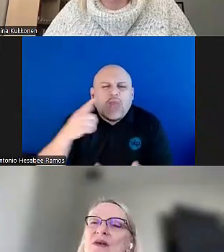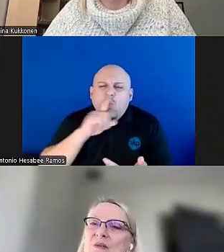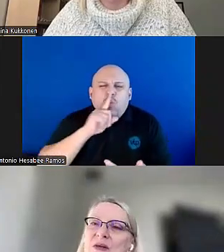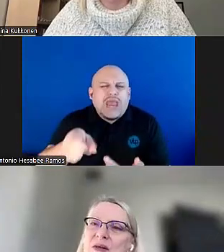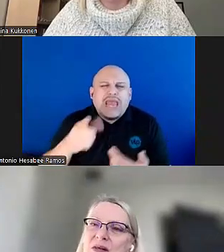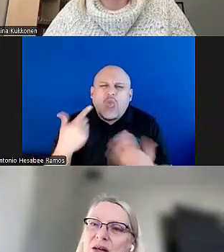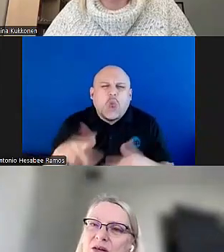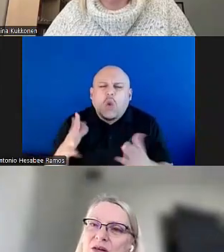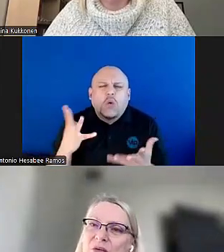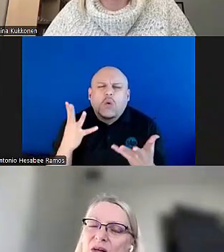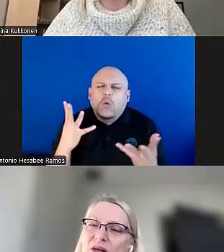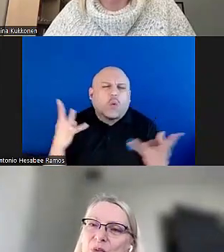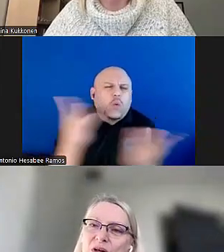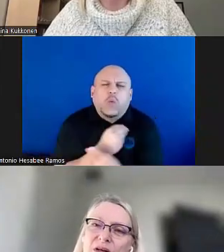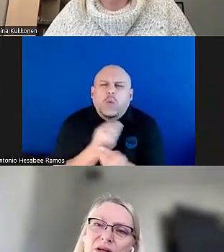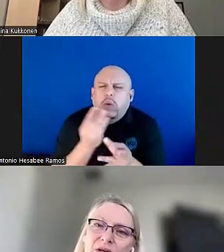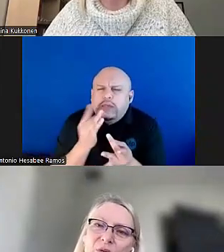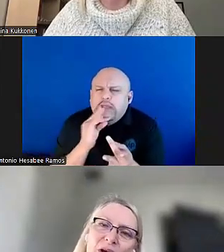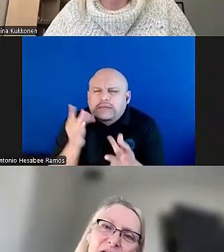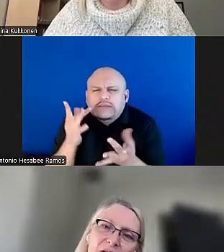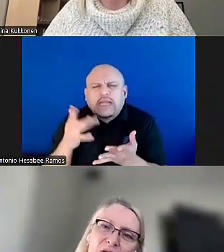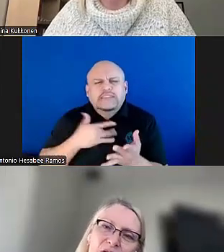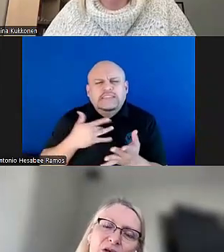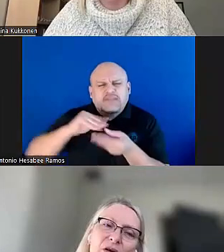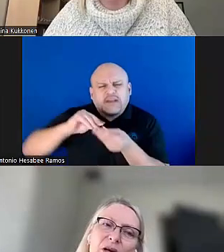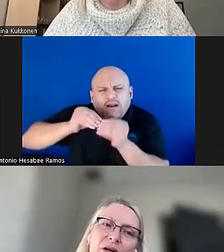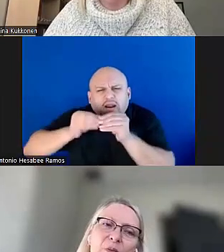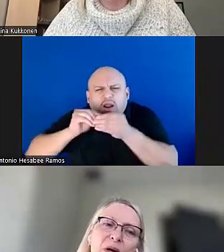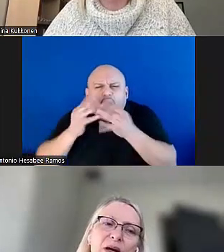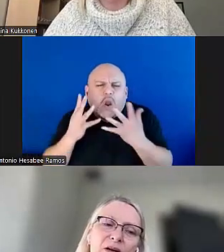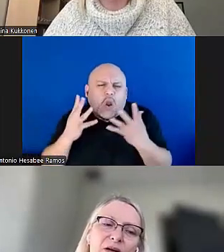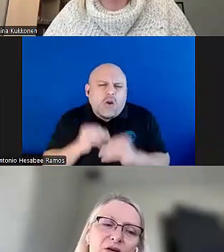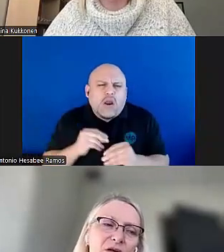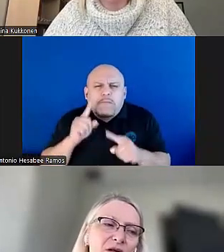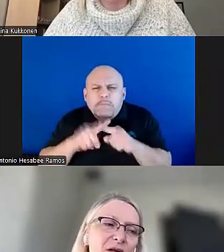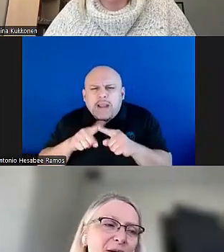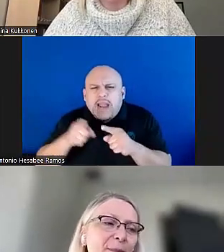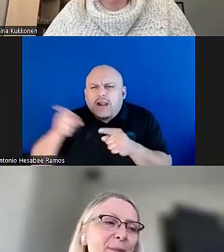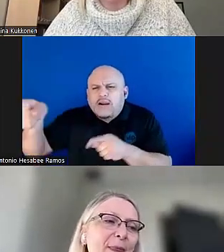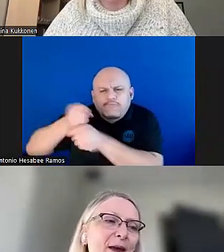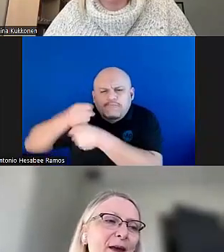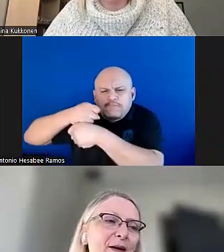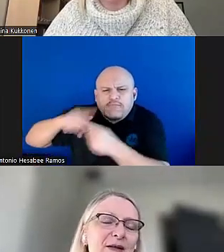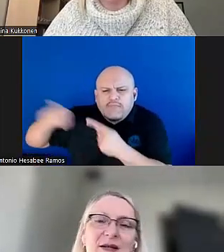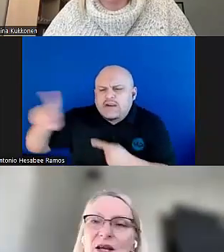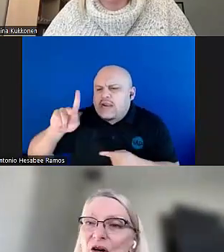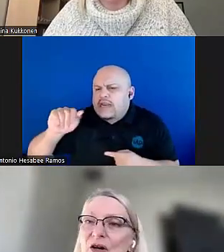because it was a sensory experience as well. And it was curated by Katrissa Singer,